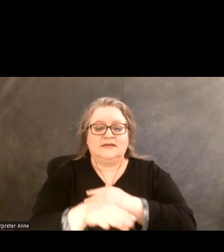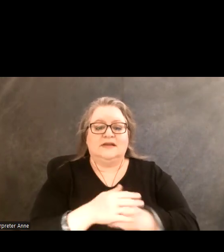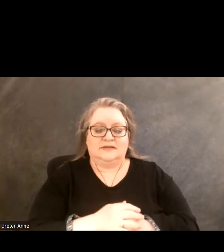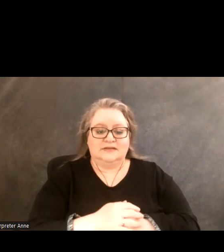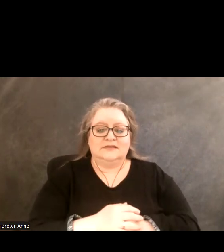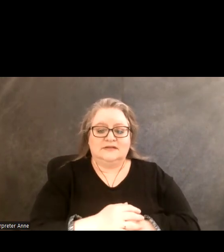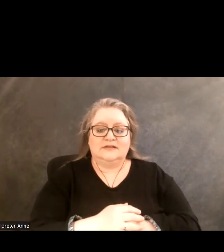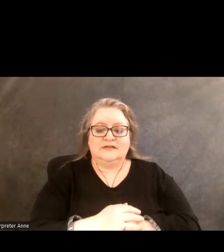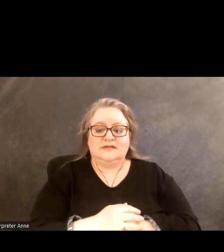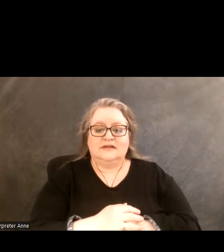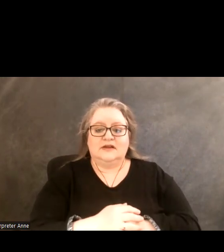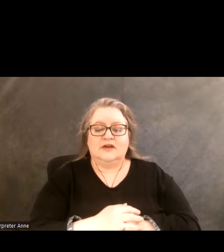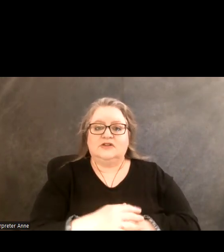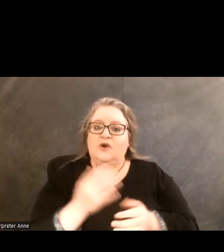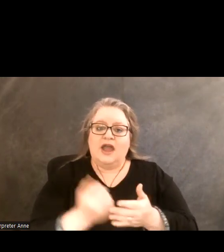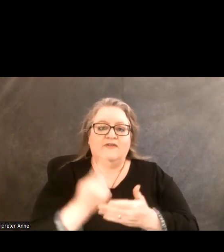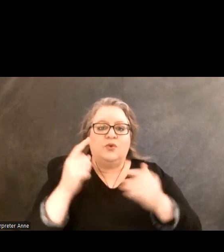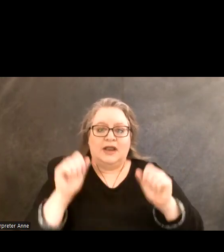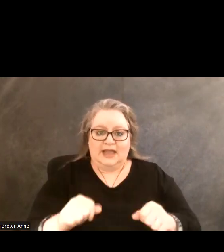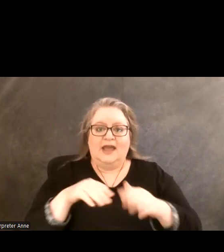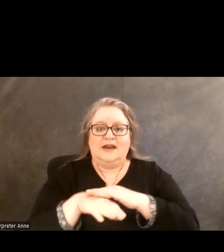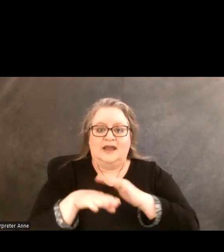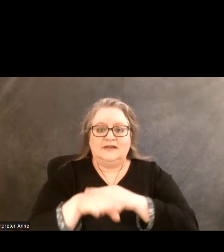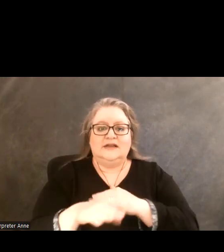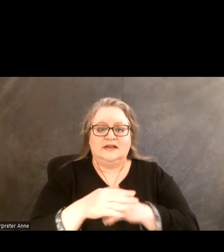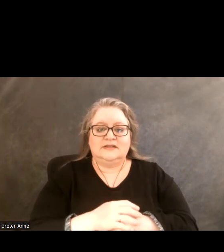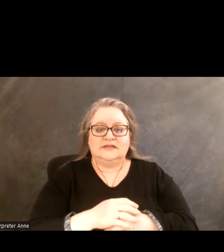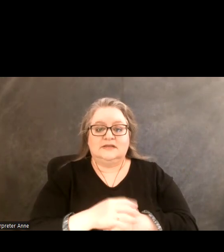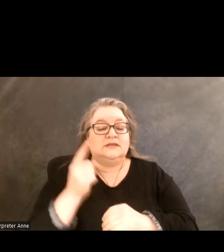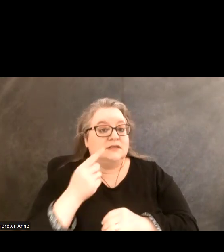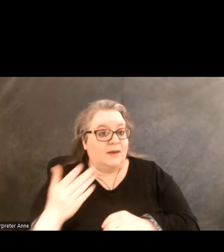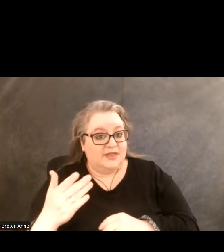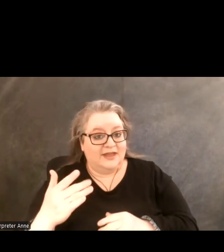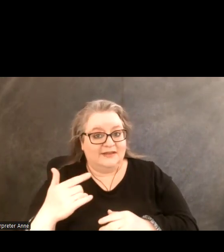So everyone will be able to access something that I'm doing.